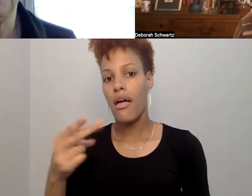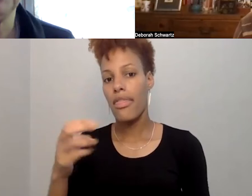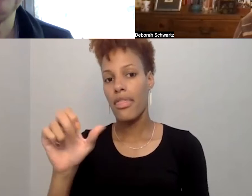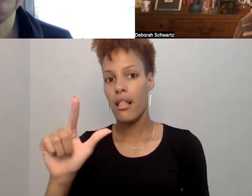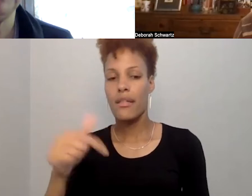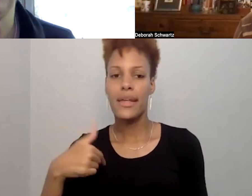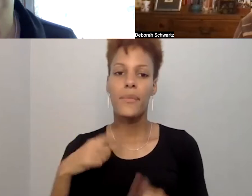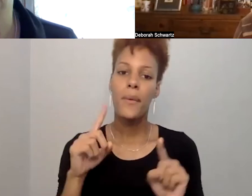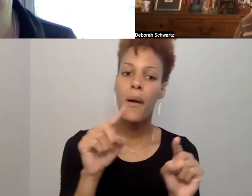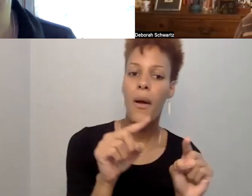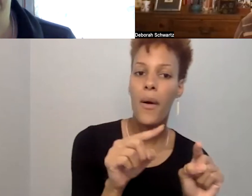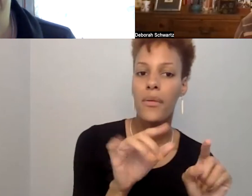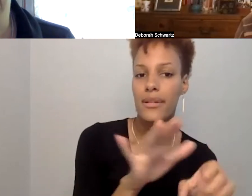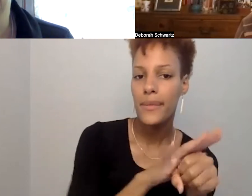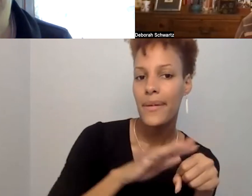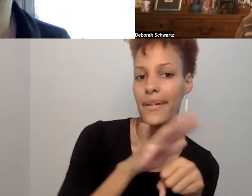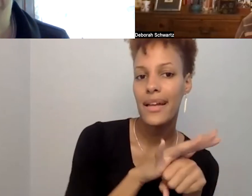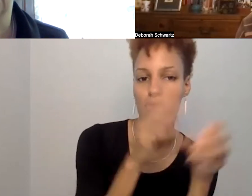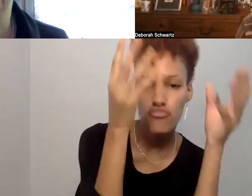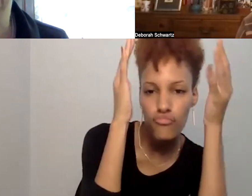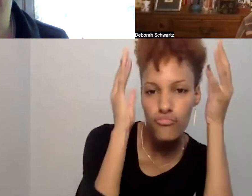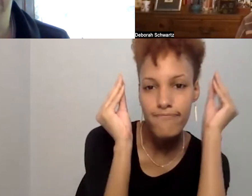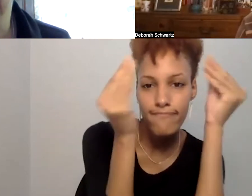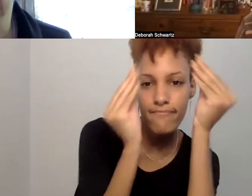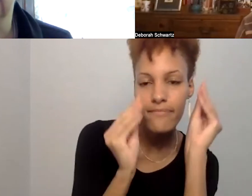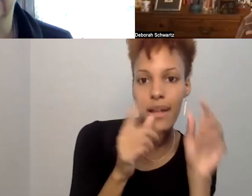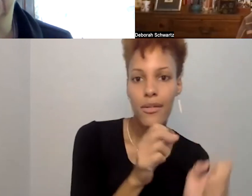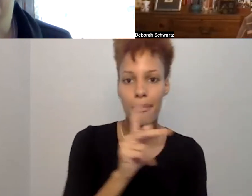a couple times a week and then, and then go back to Saratoga. So I was, I was absolutely astonished,